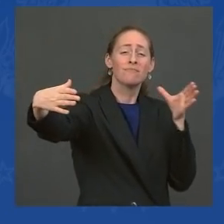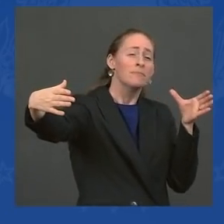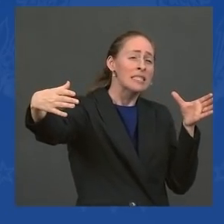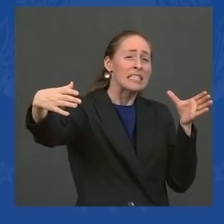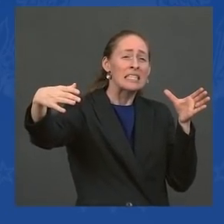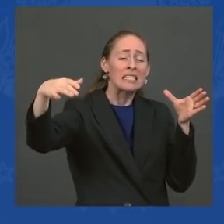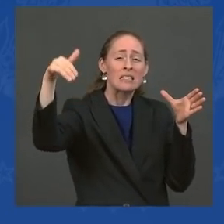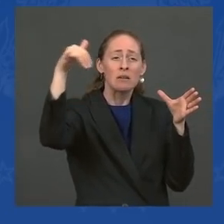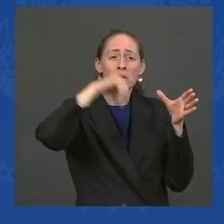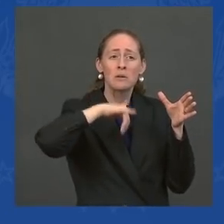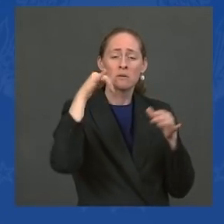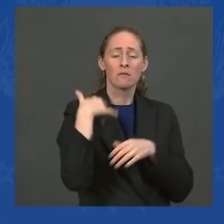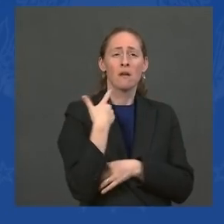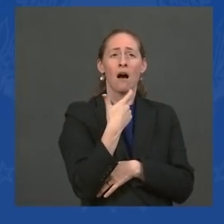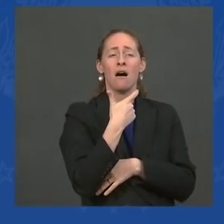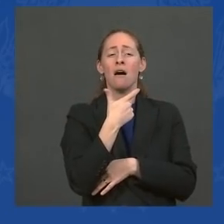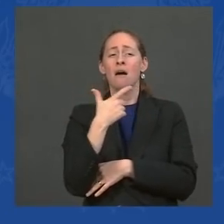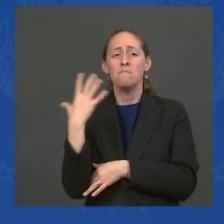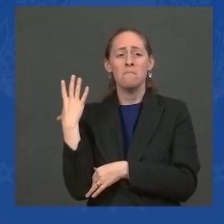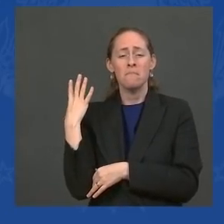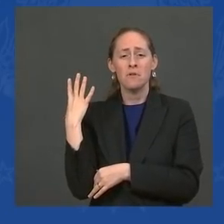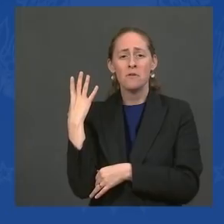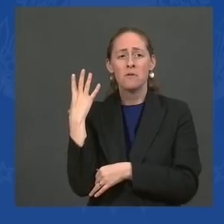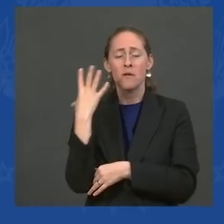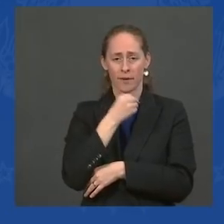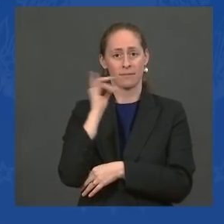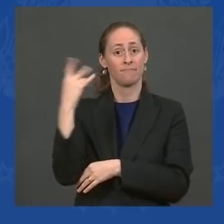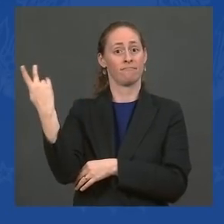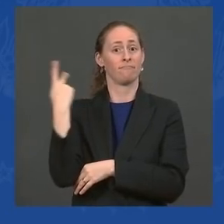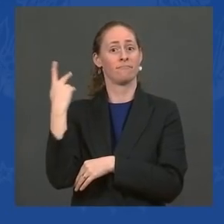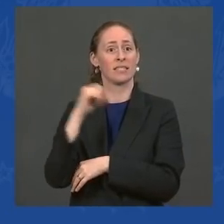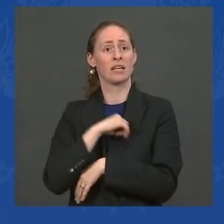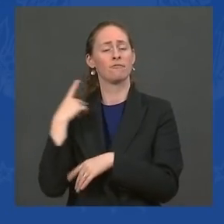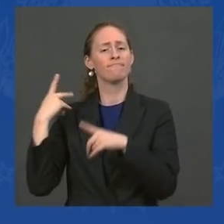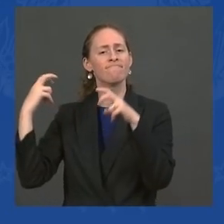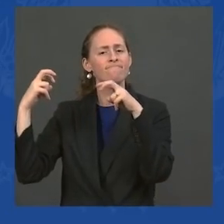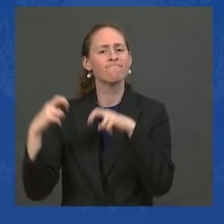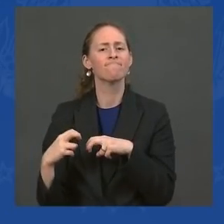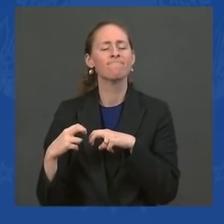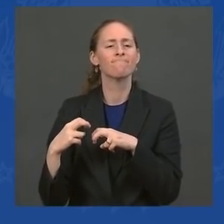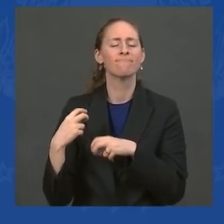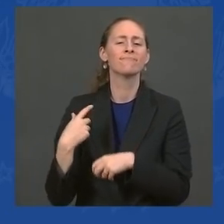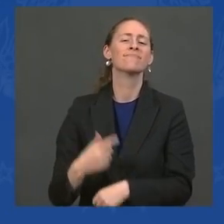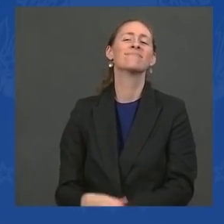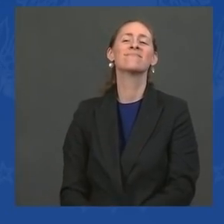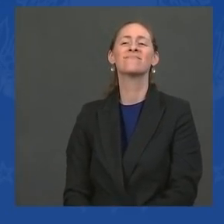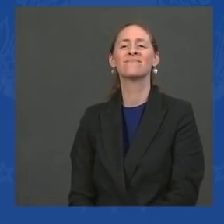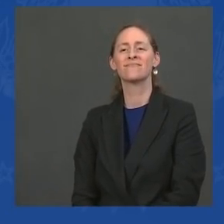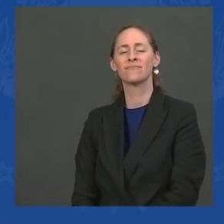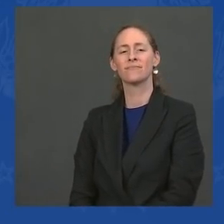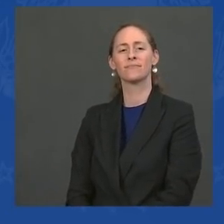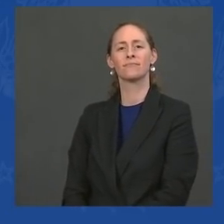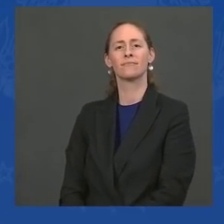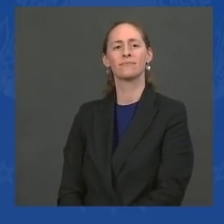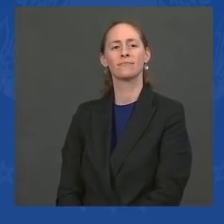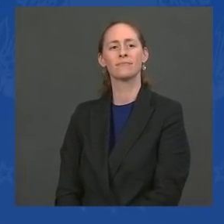And he sat me with what I -- kidding -- call "Hoss Cartwright and his family" -- four big guys -- really big, big guys.